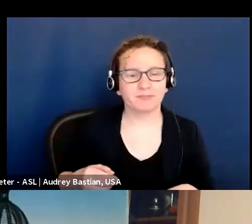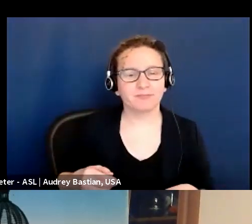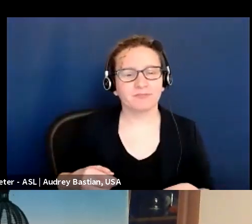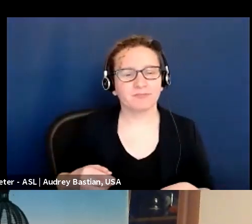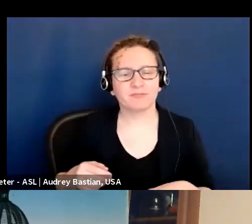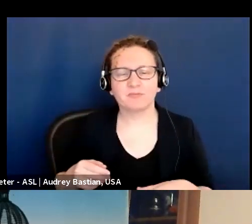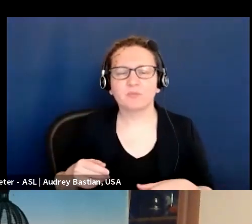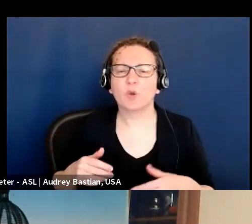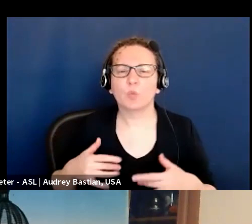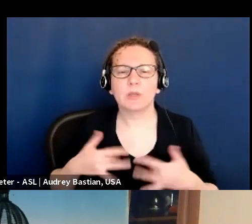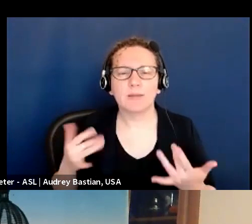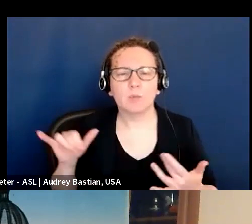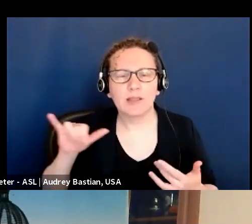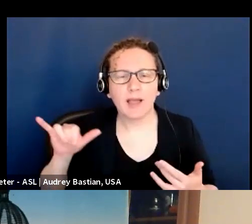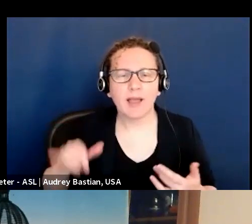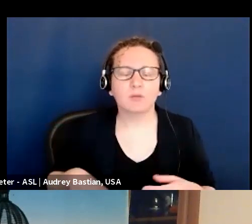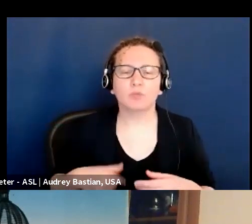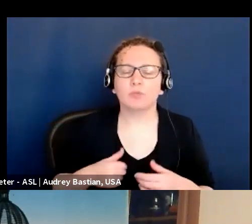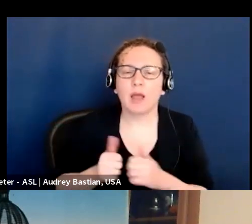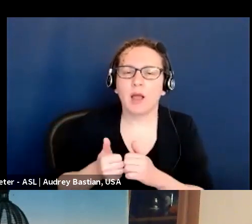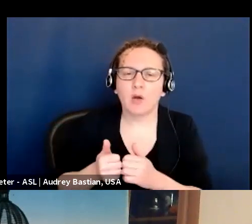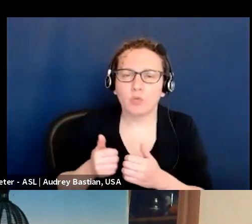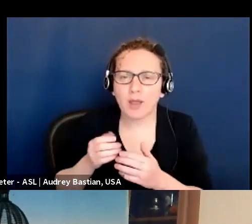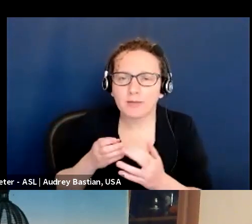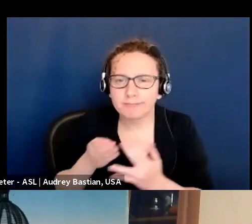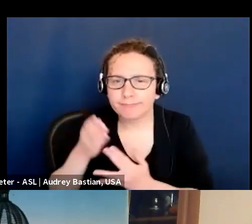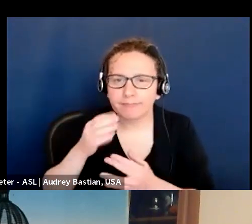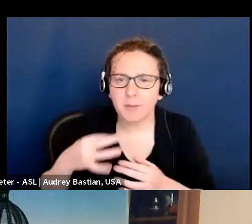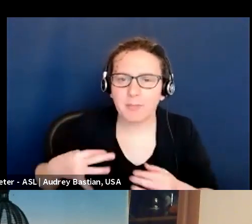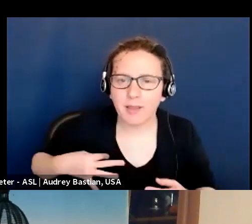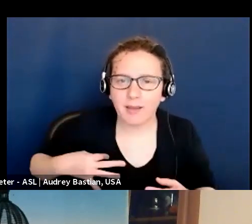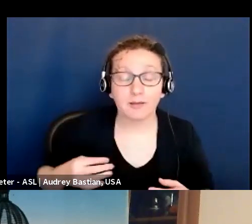it like, what should I do and stuff. And yeah, that's what I came up to